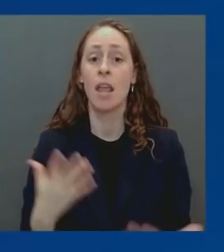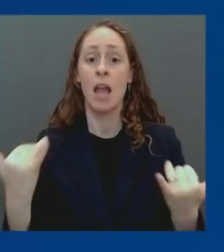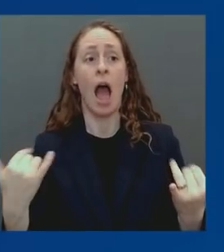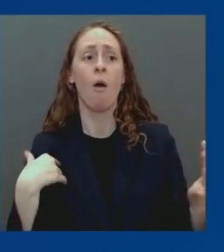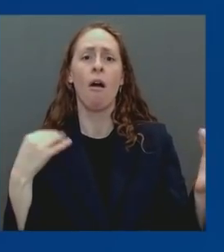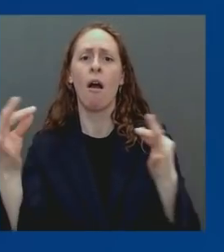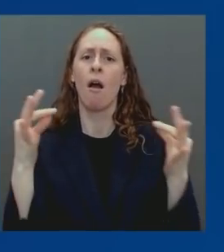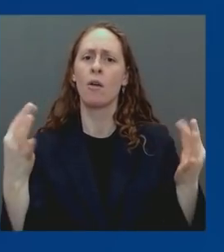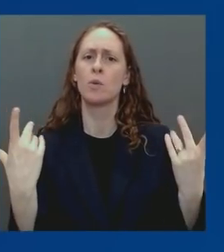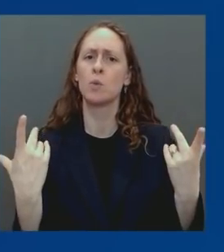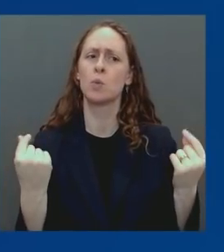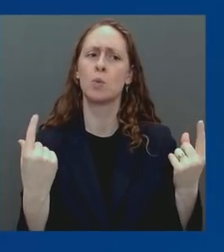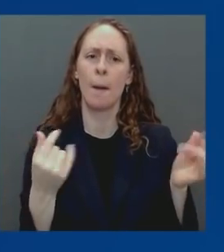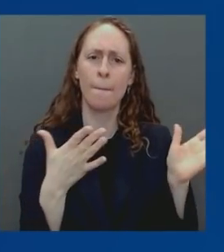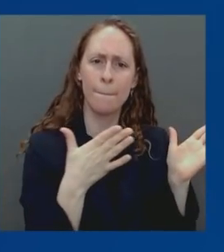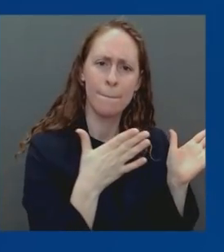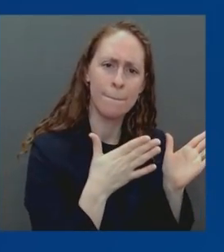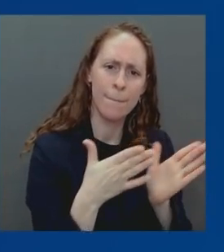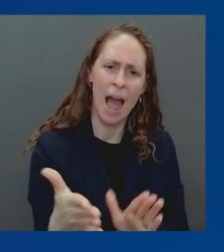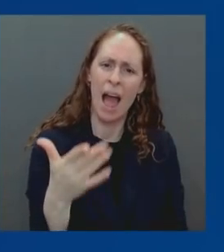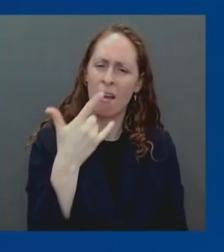running following decisions from FDA and CDC.